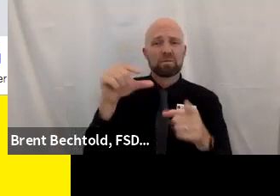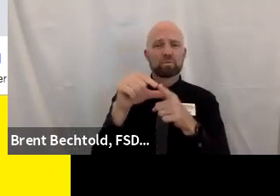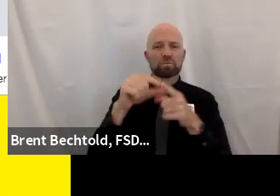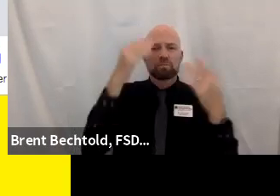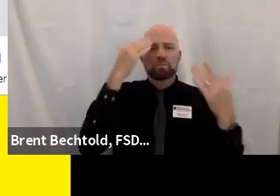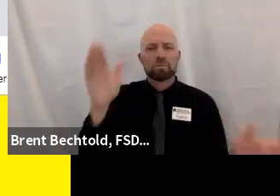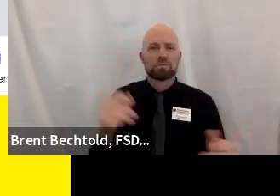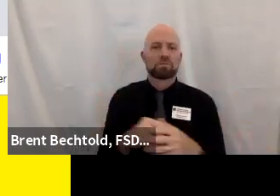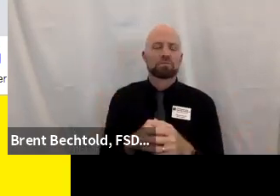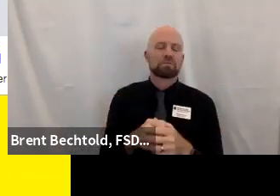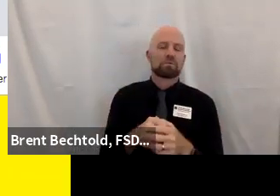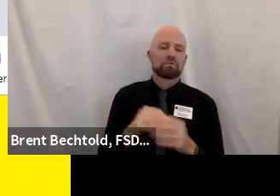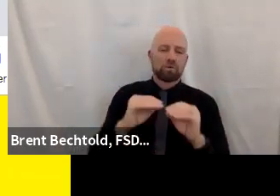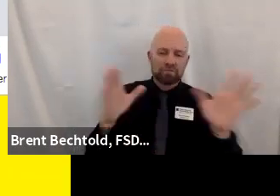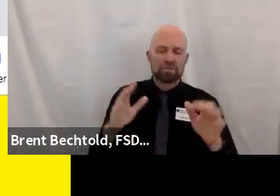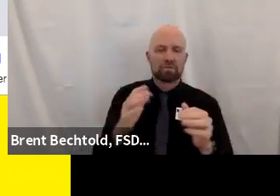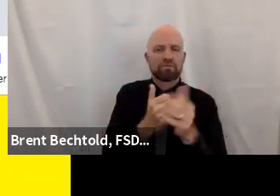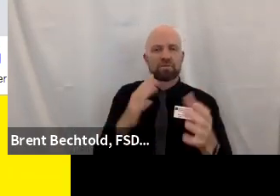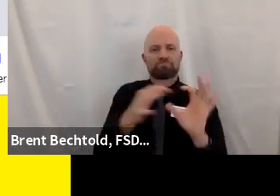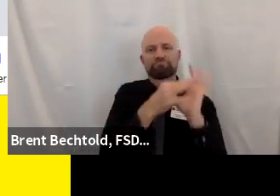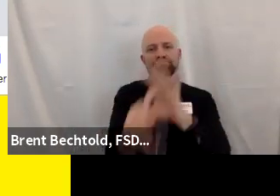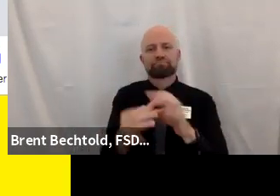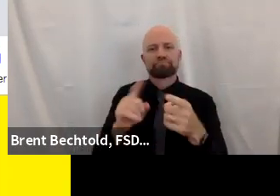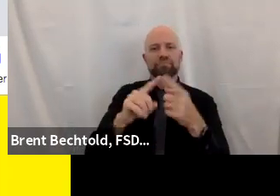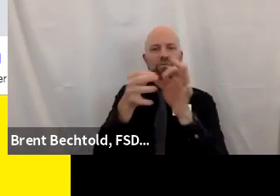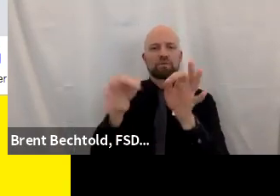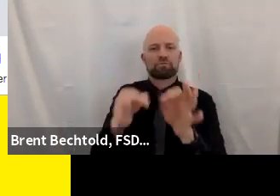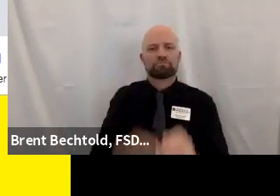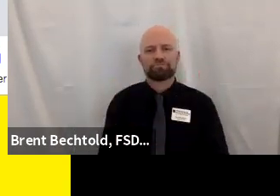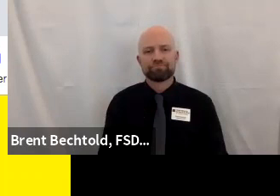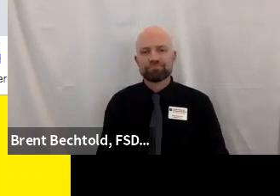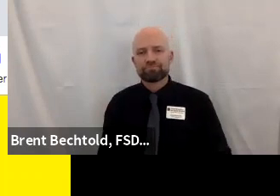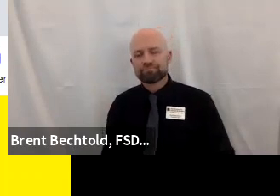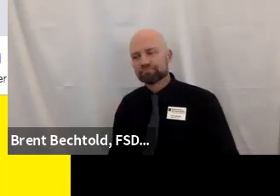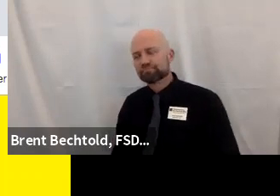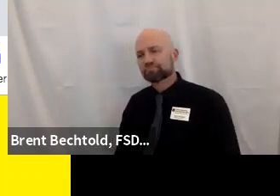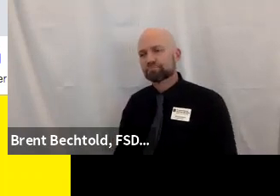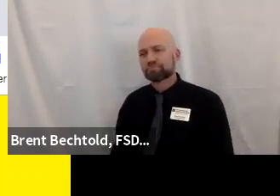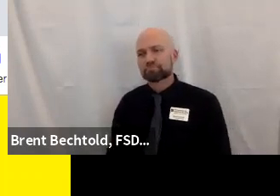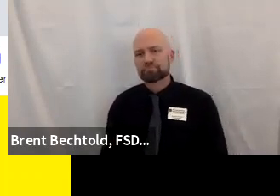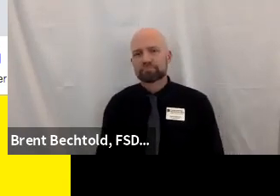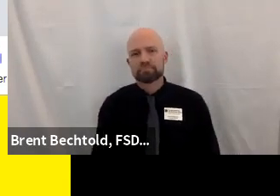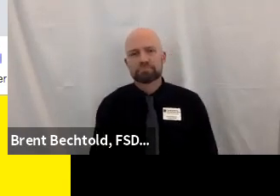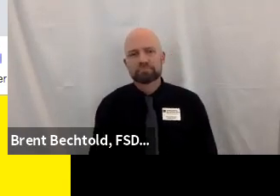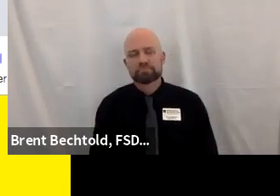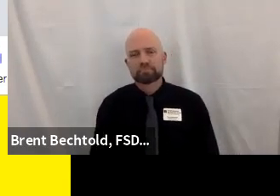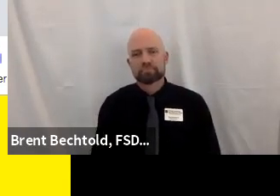It might be 60 million words behind. Who knows? So obviously comprehension and language are key.